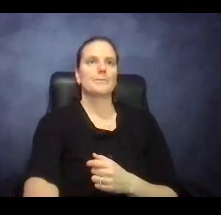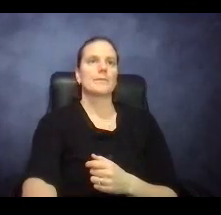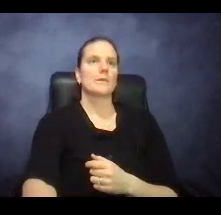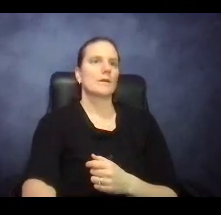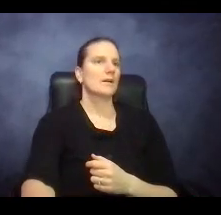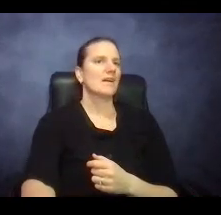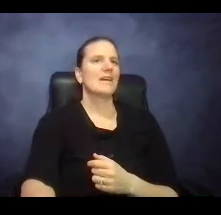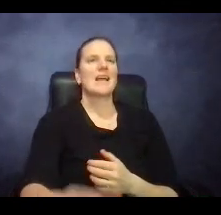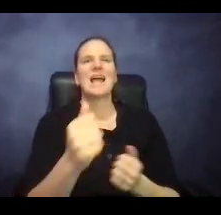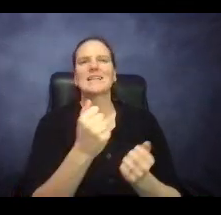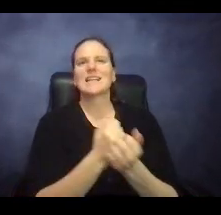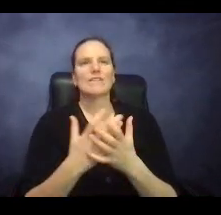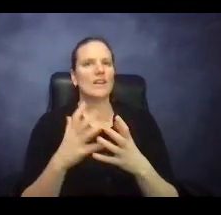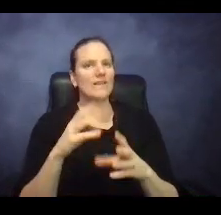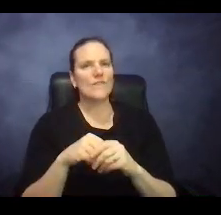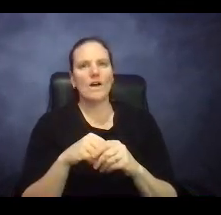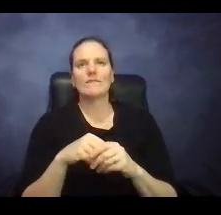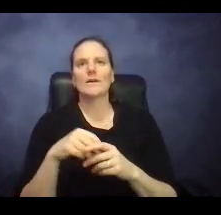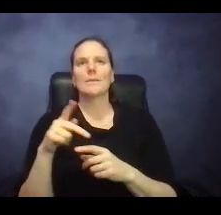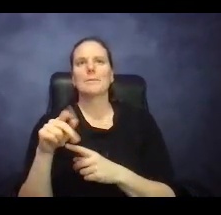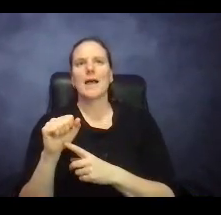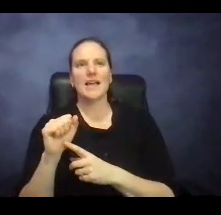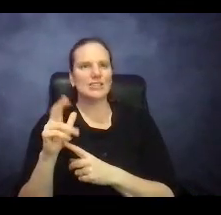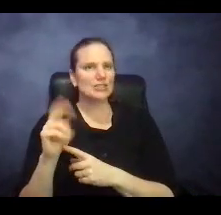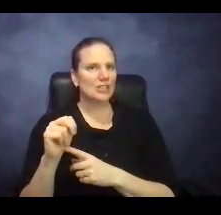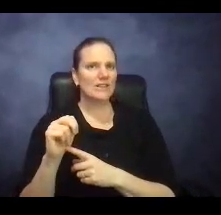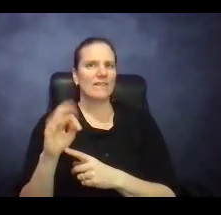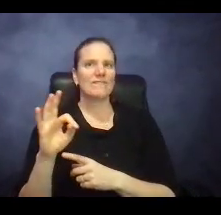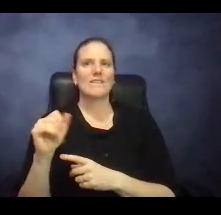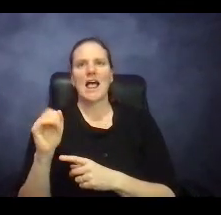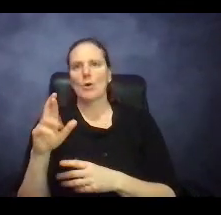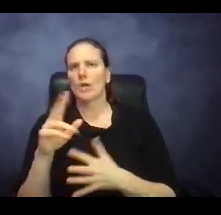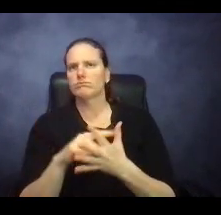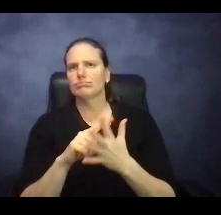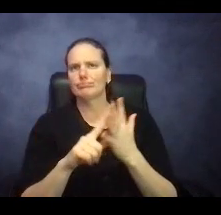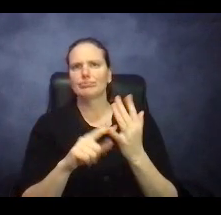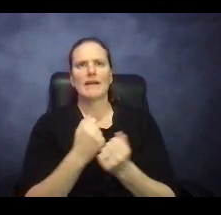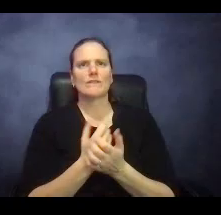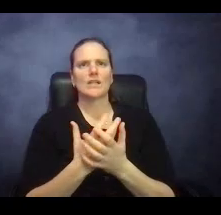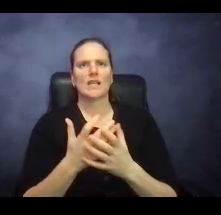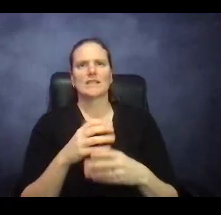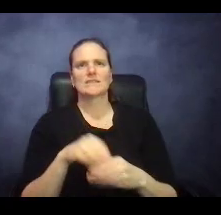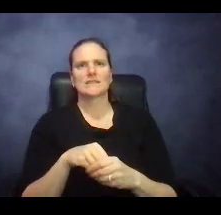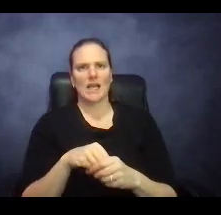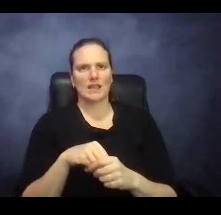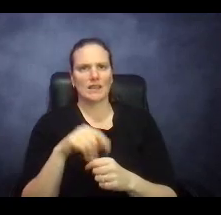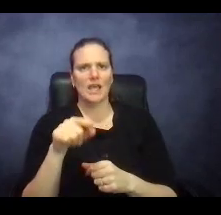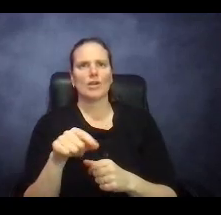The Phosphatidylserine, the passion flour, the L-Theanine; it has all that in there. And this is when I use a lot in clinical practice,